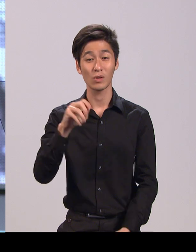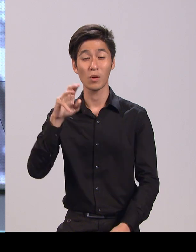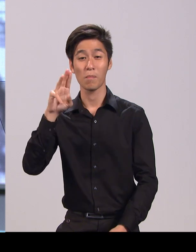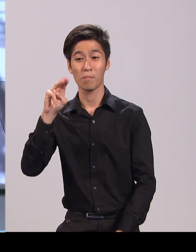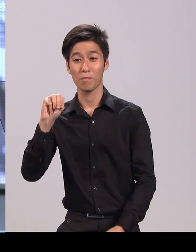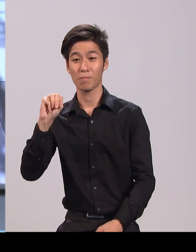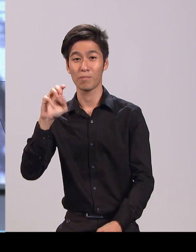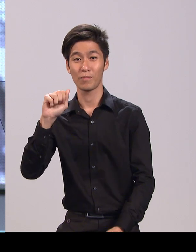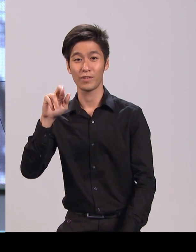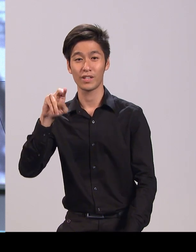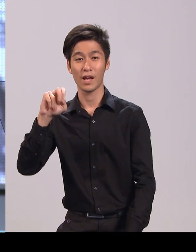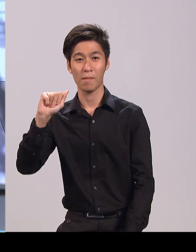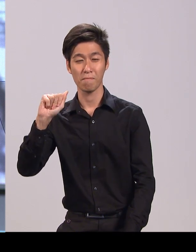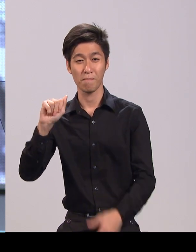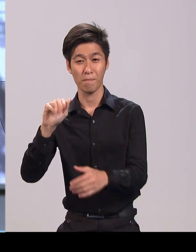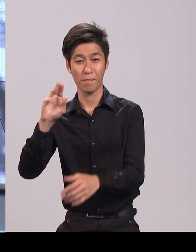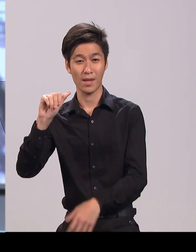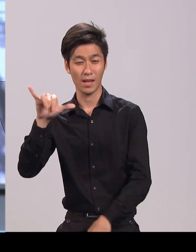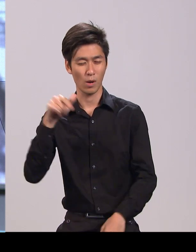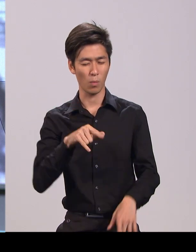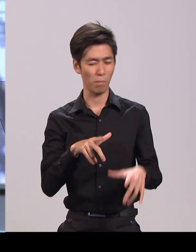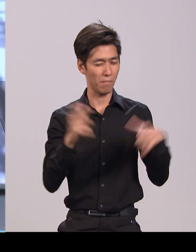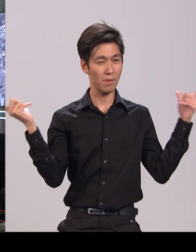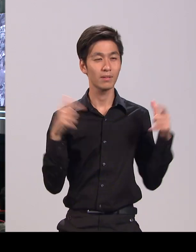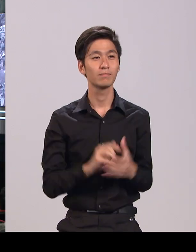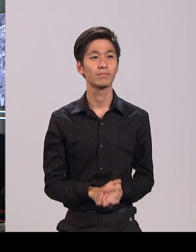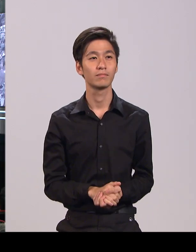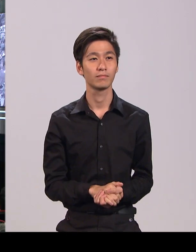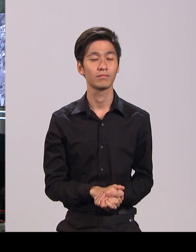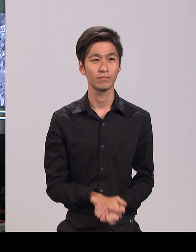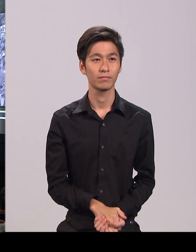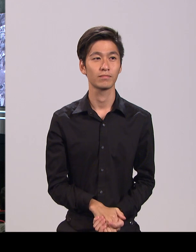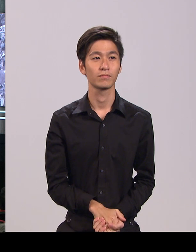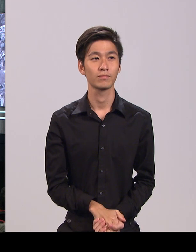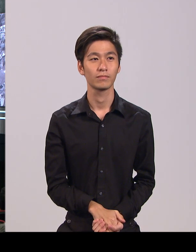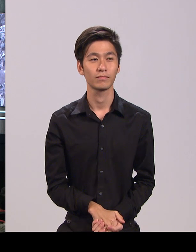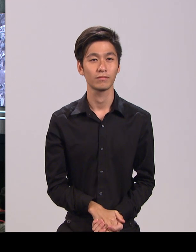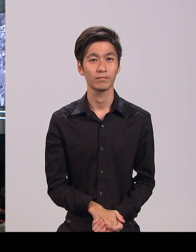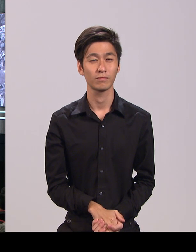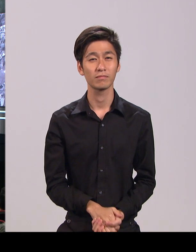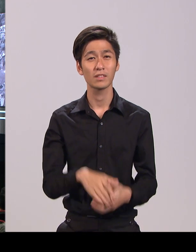There is much to look forward to, and we must aim high, but the intangibles are even more important.